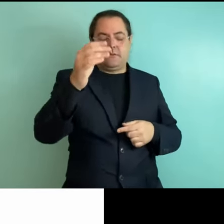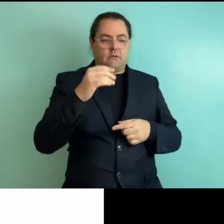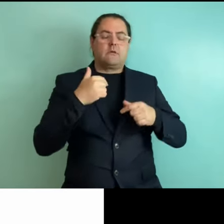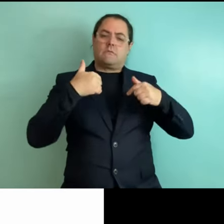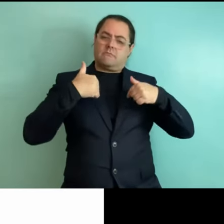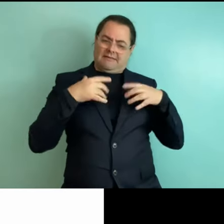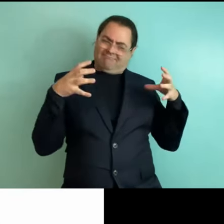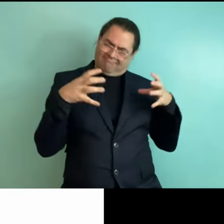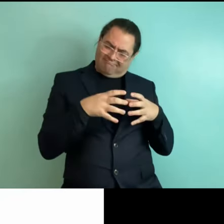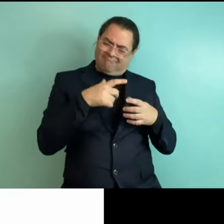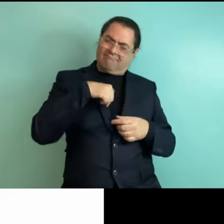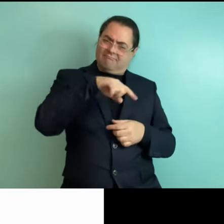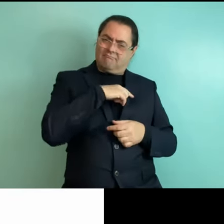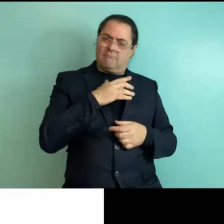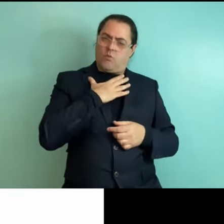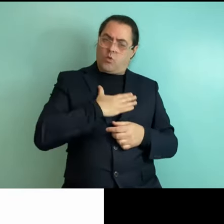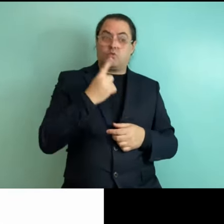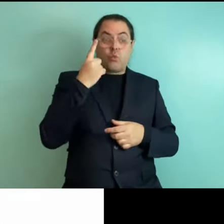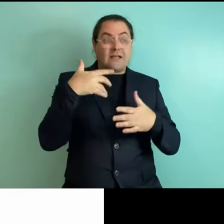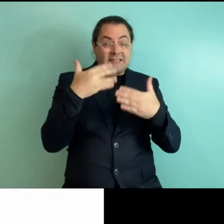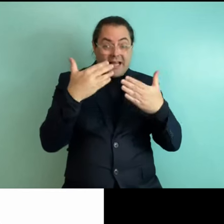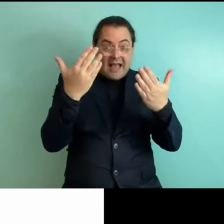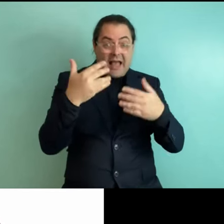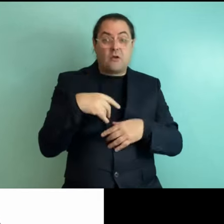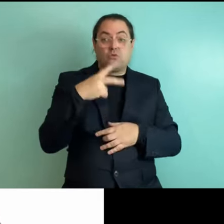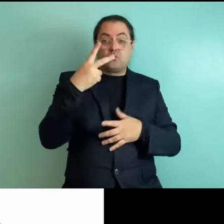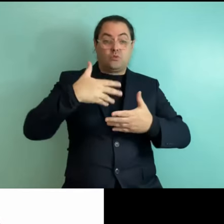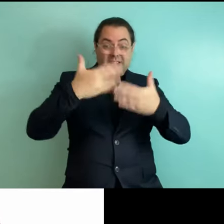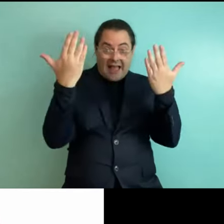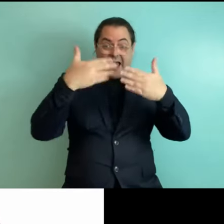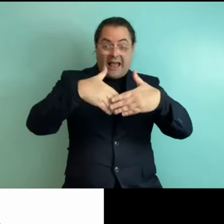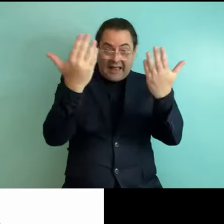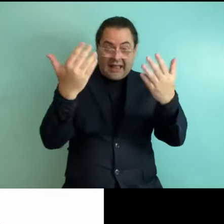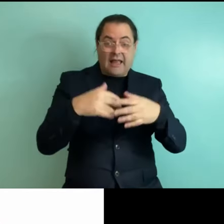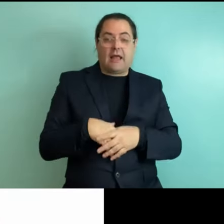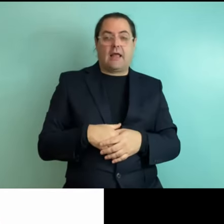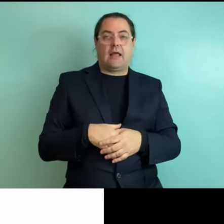know, we take out one day or two days to to 11:21:03 really reinforce and activate the